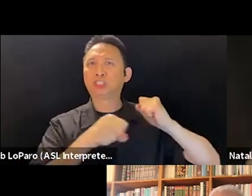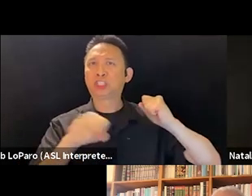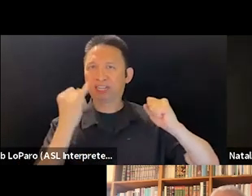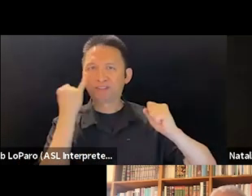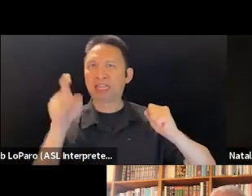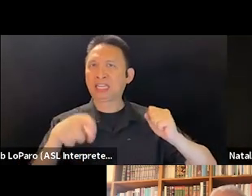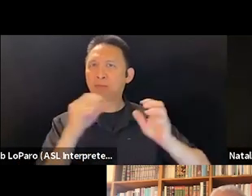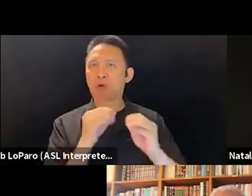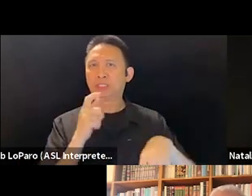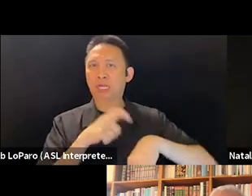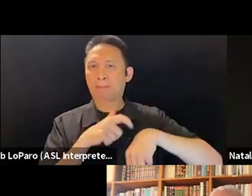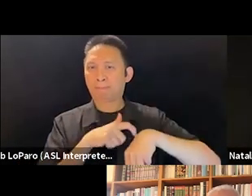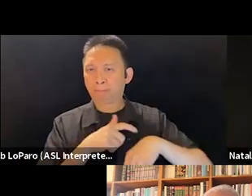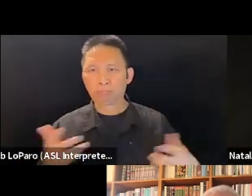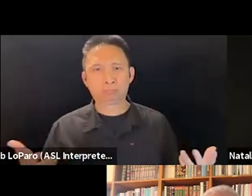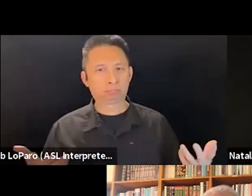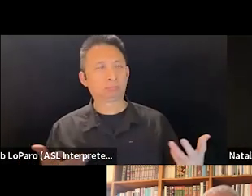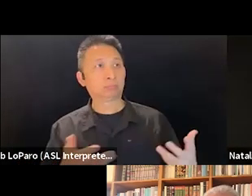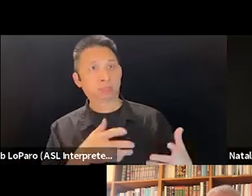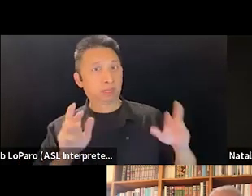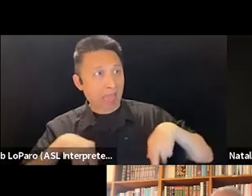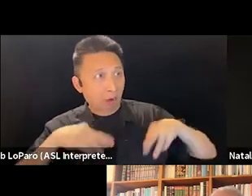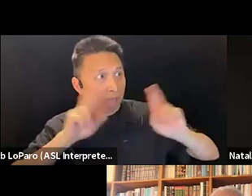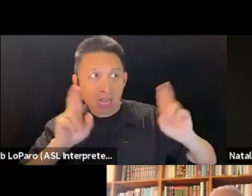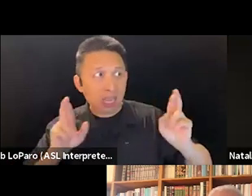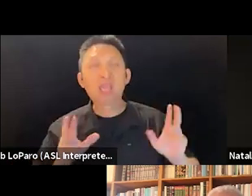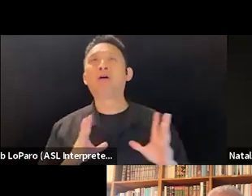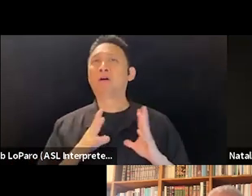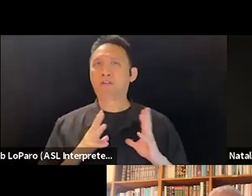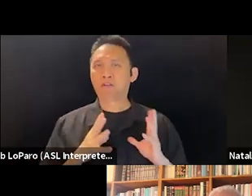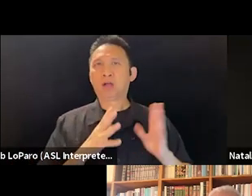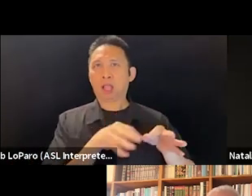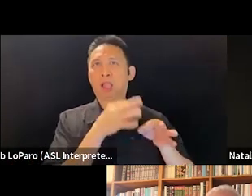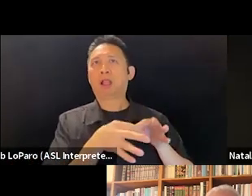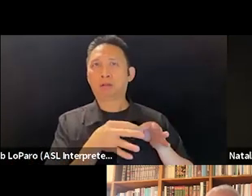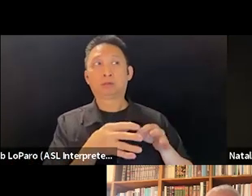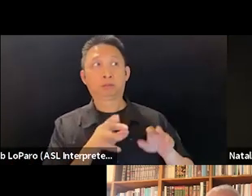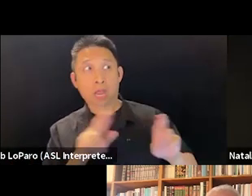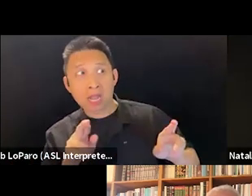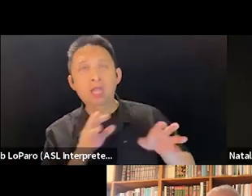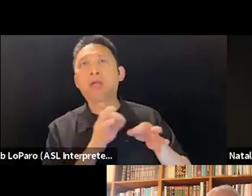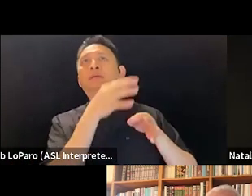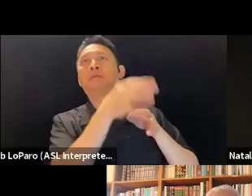the third appointment to deliver with justification in a way, but we understand exactly the situation, what's happening around us.